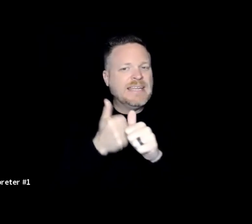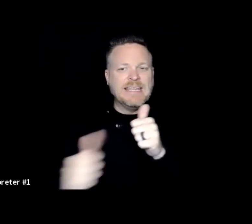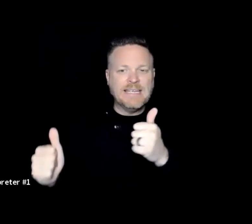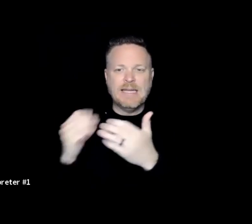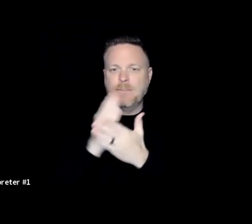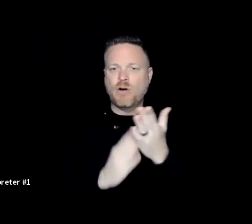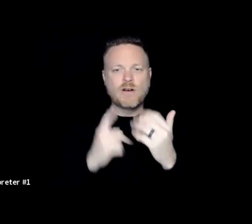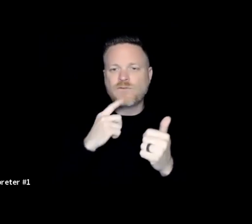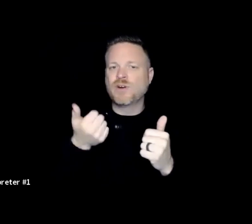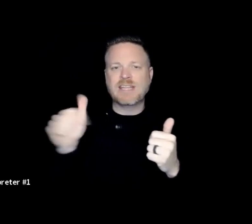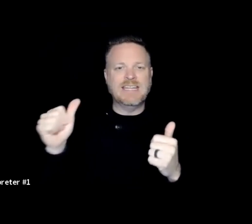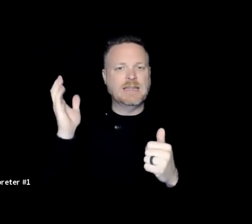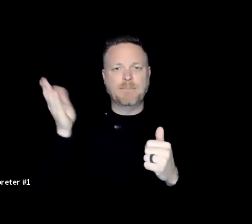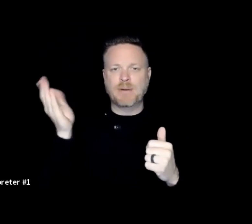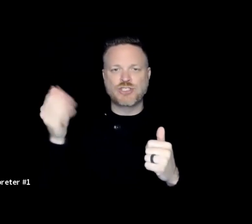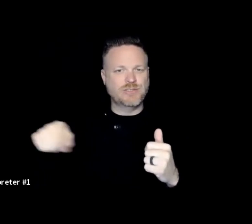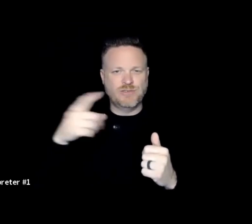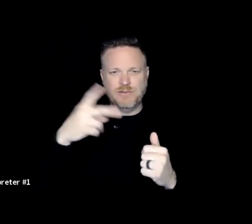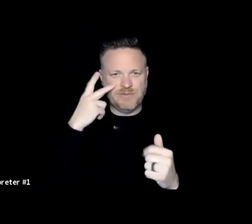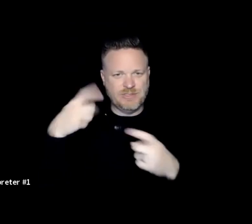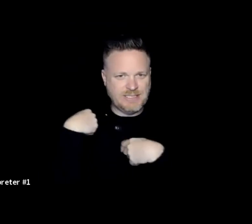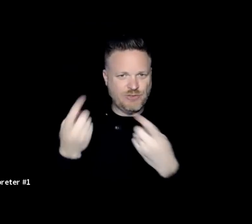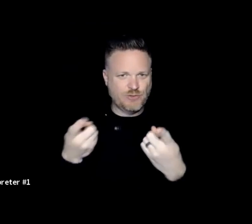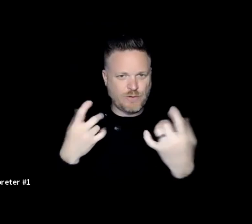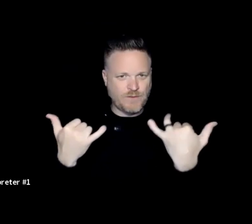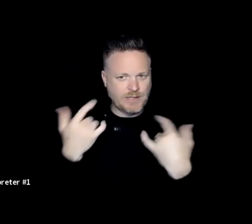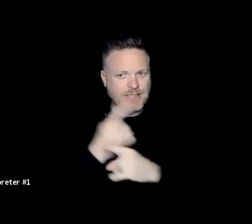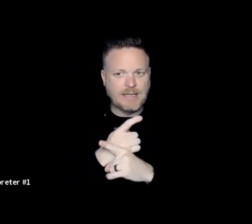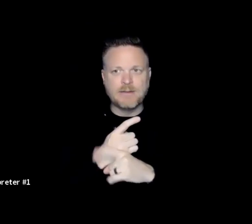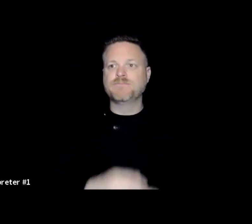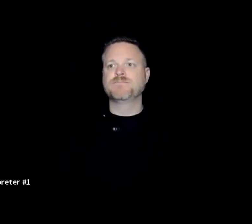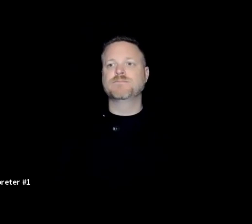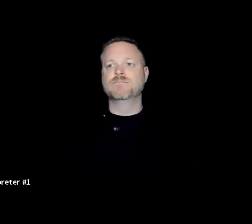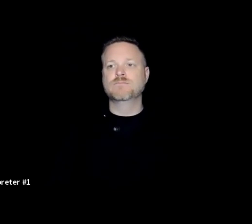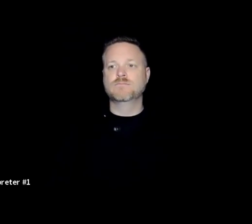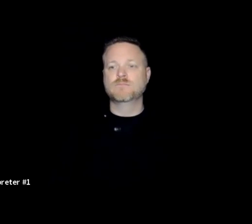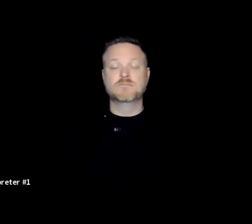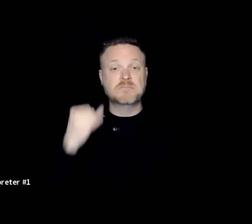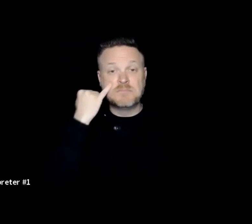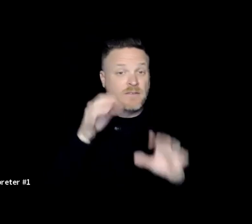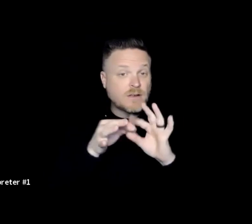the presentations you have seen so far today. If there are comments or anything like that,